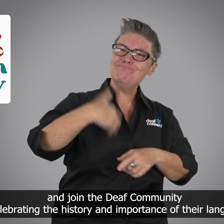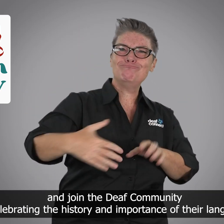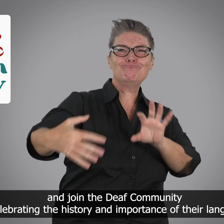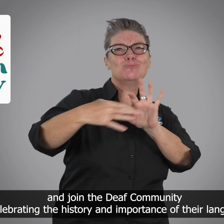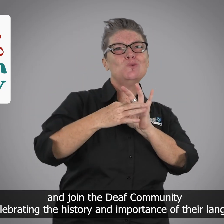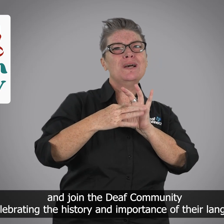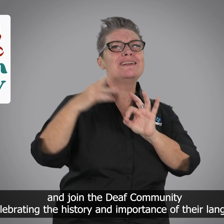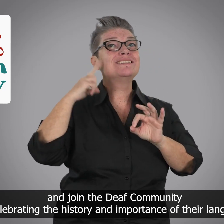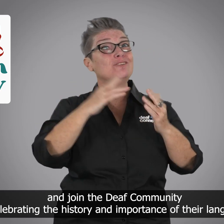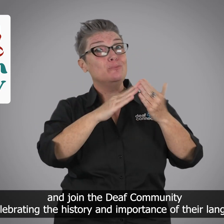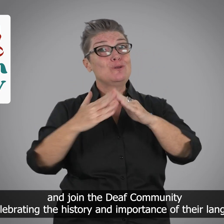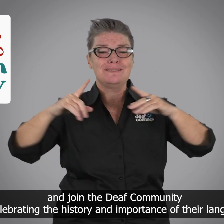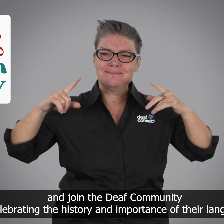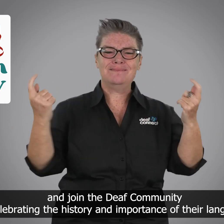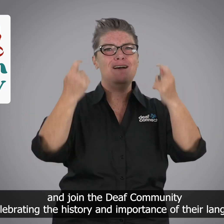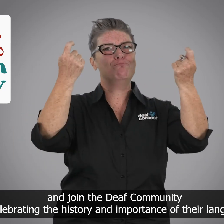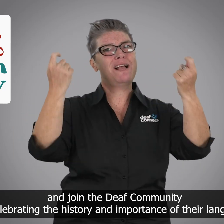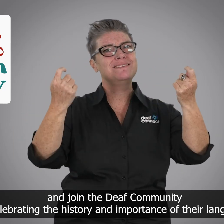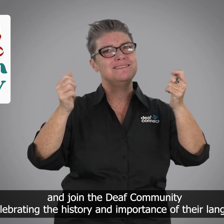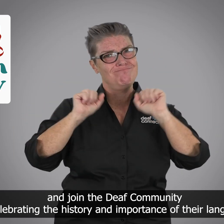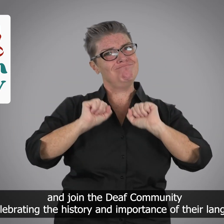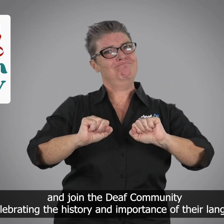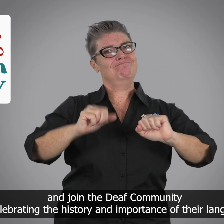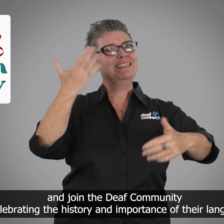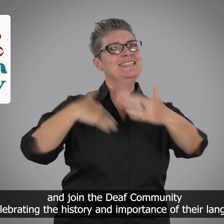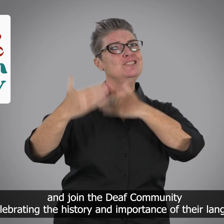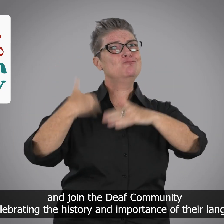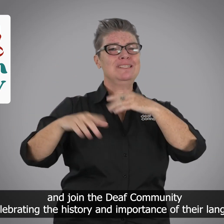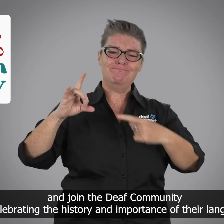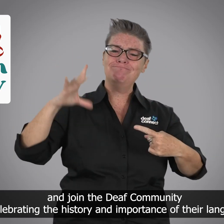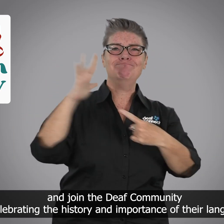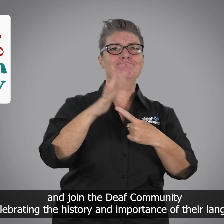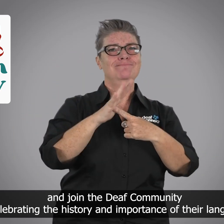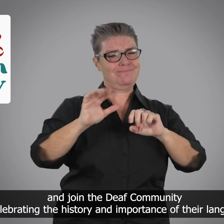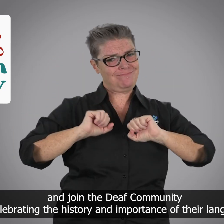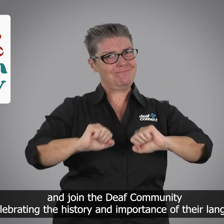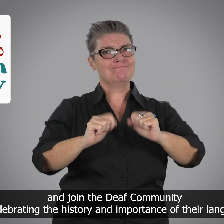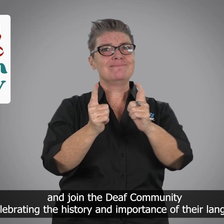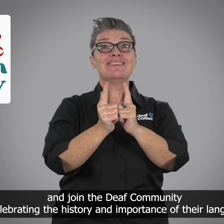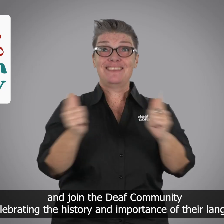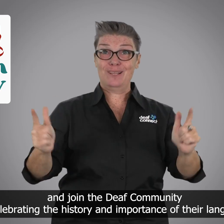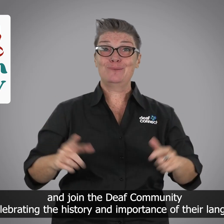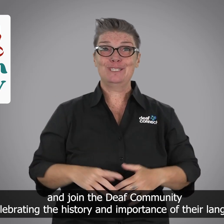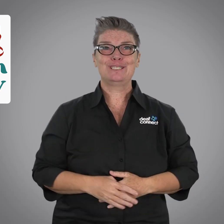and join the Deaf Community in celebrating the history and importance of their language.